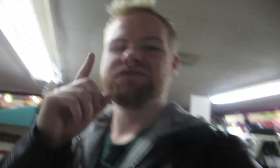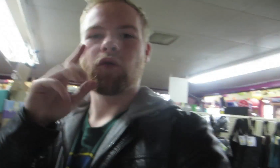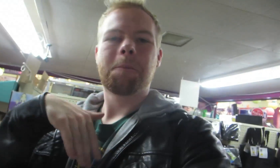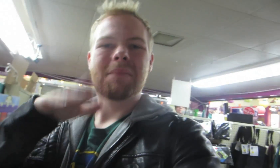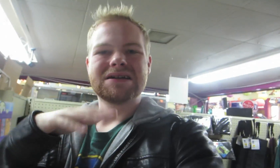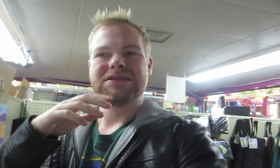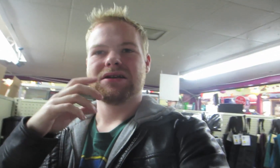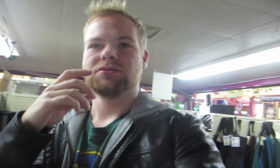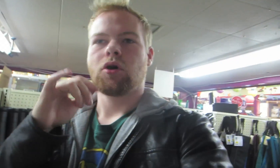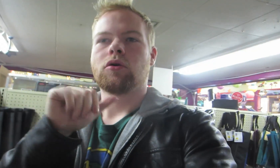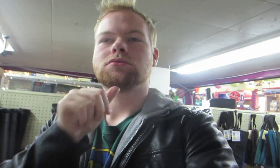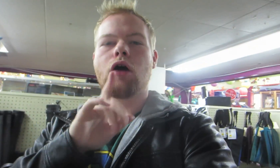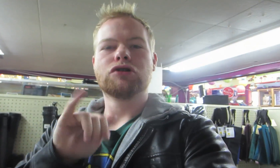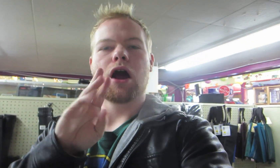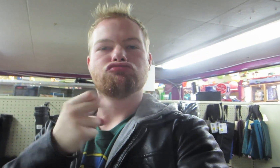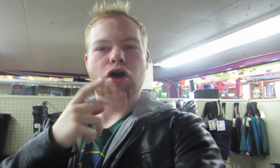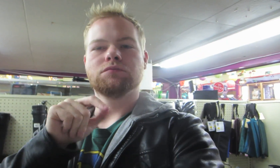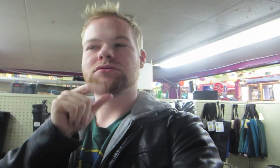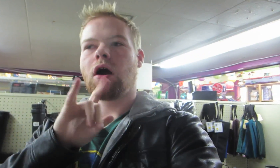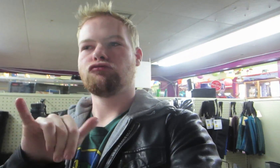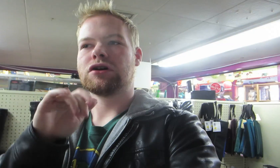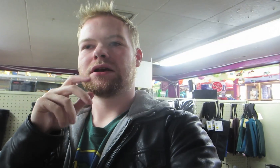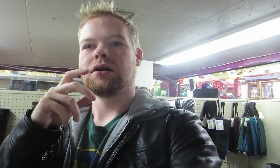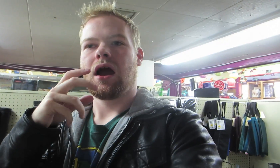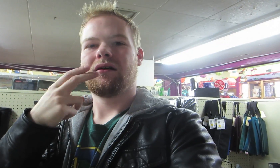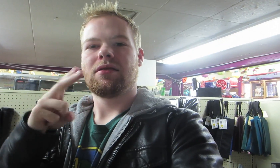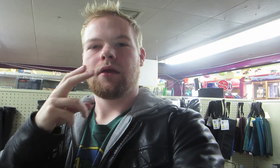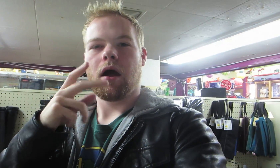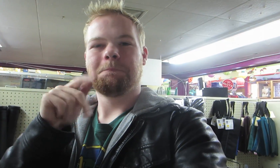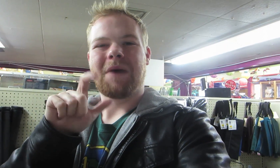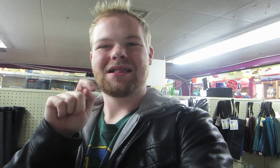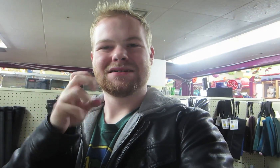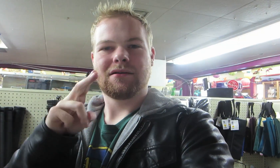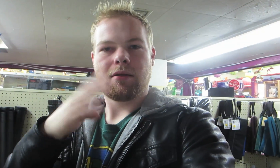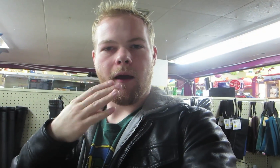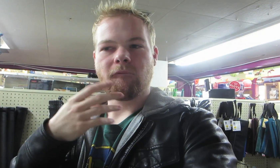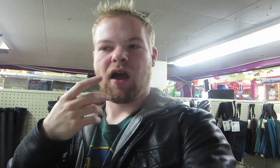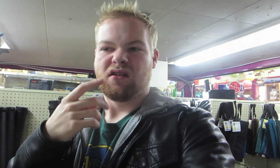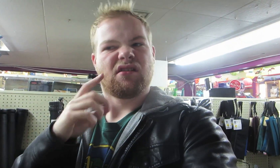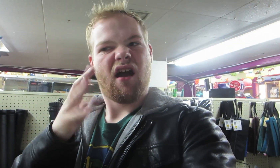It's for painting. It's not really a brush, but not really a palette knife either.